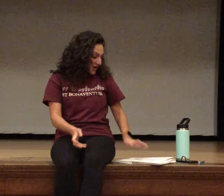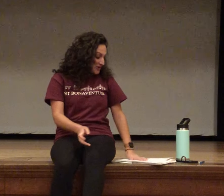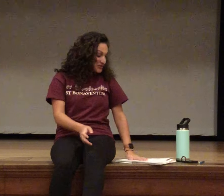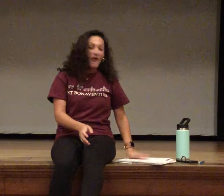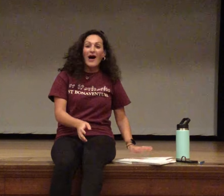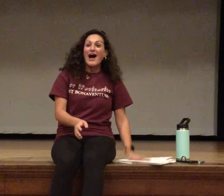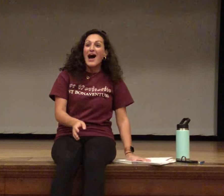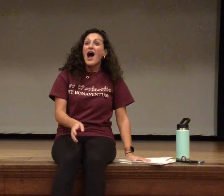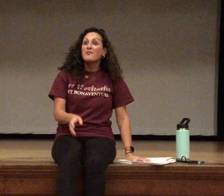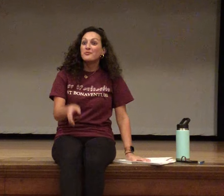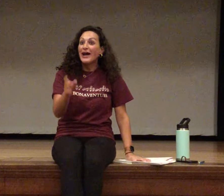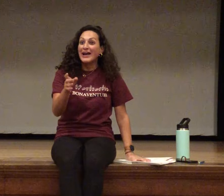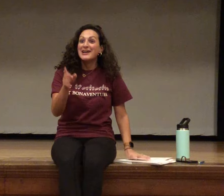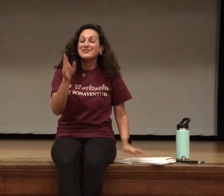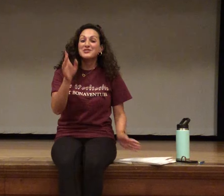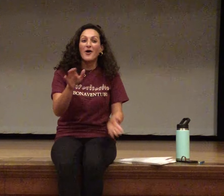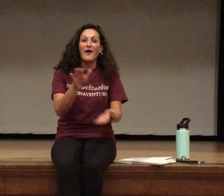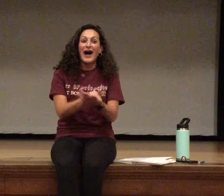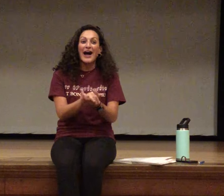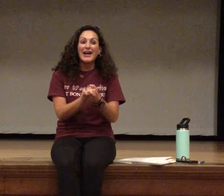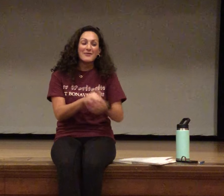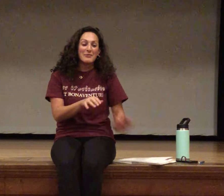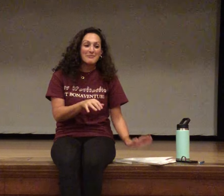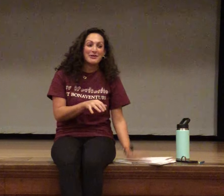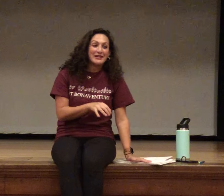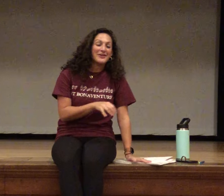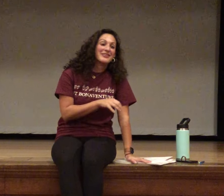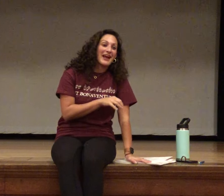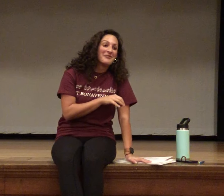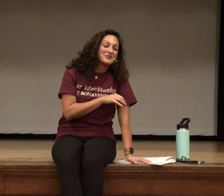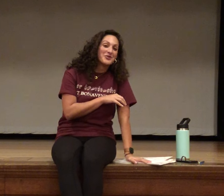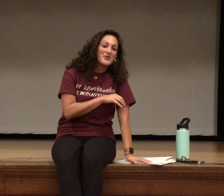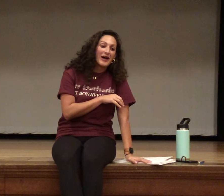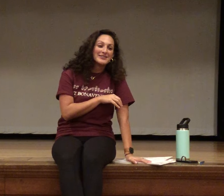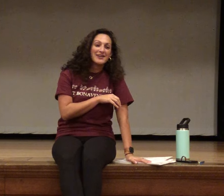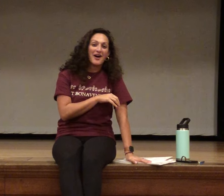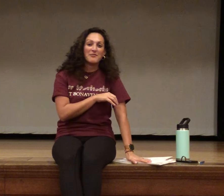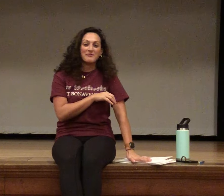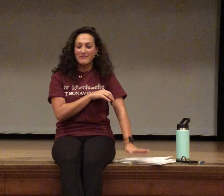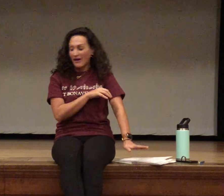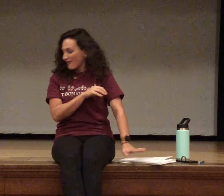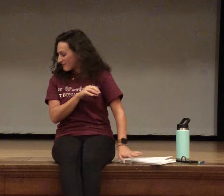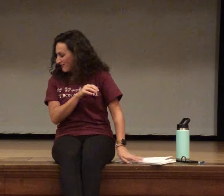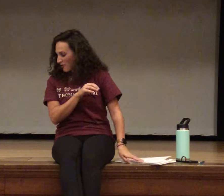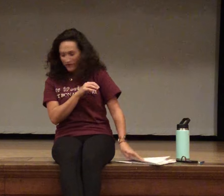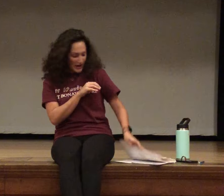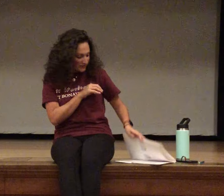so autocorrect right so I have a paper in here that I will show you guys um I'll hopefully I